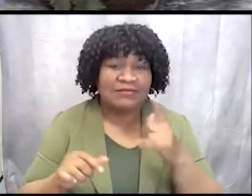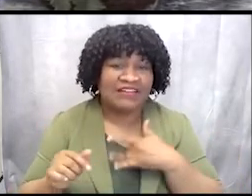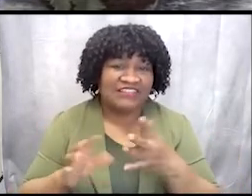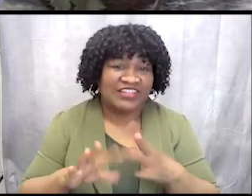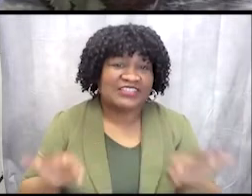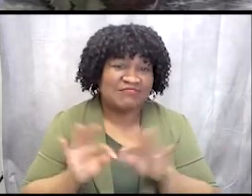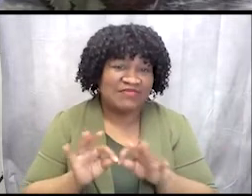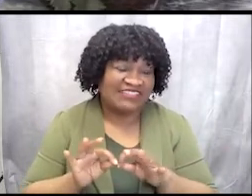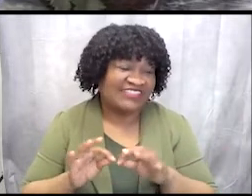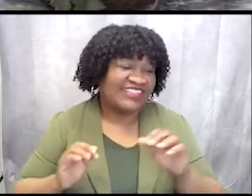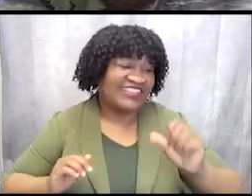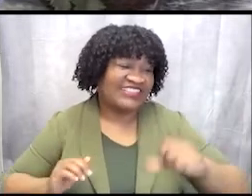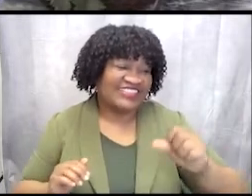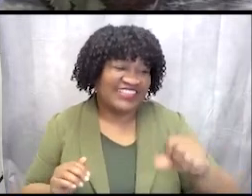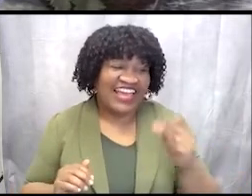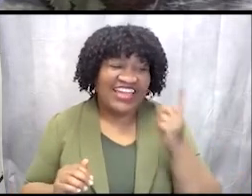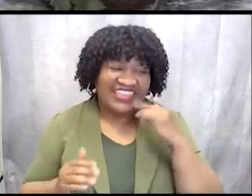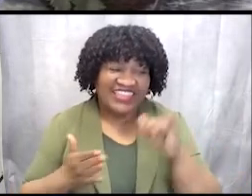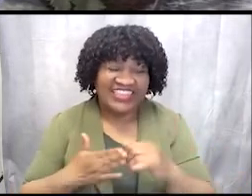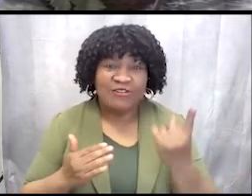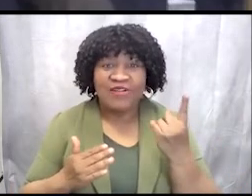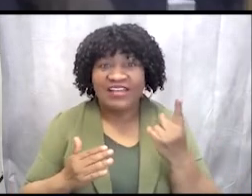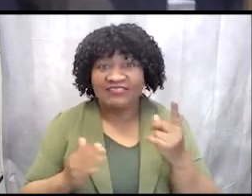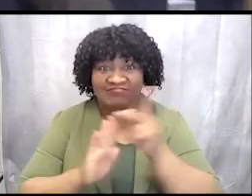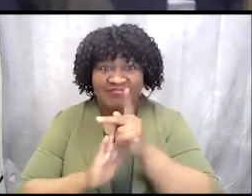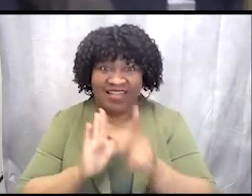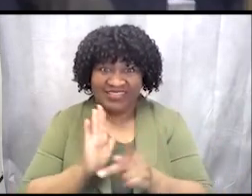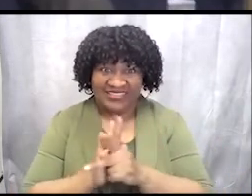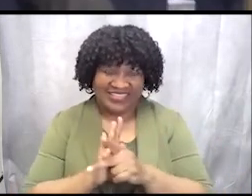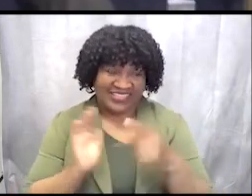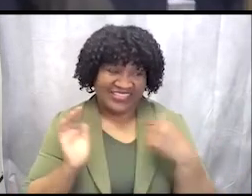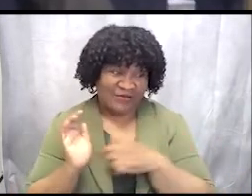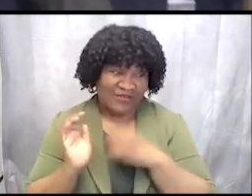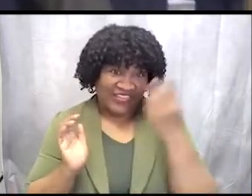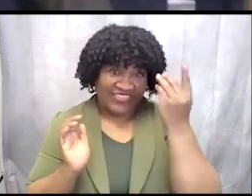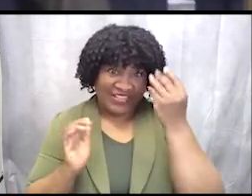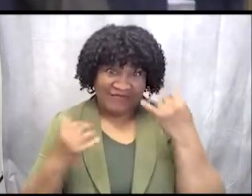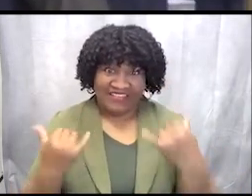So, yeah, I think that one of the policies that we're we're thinking about